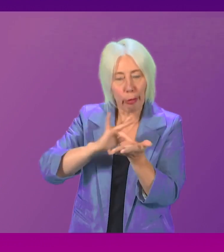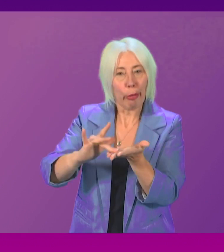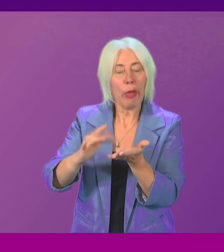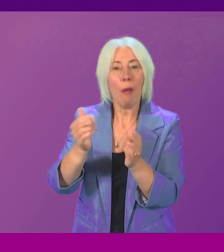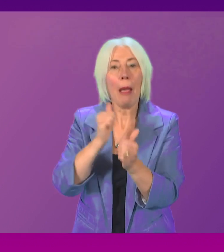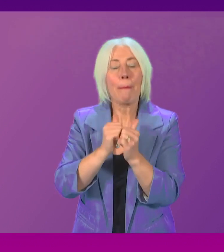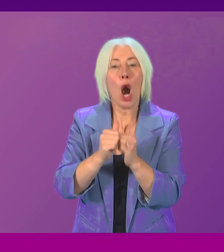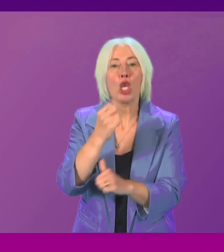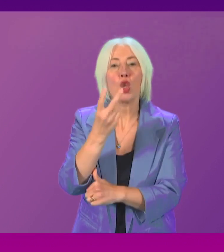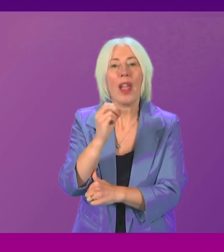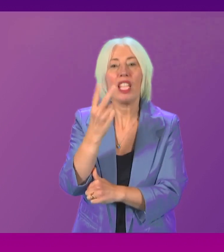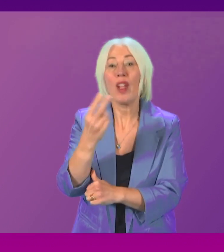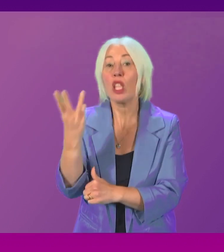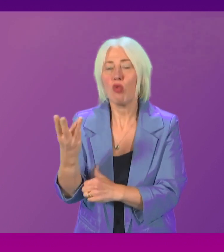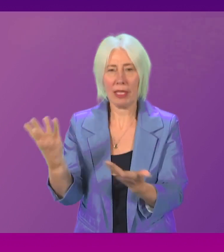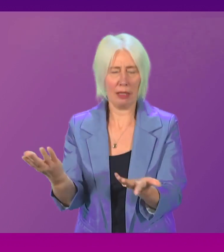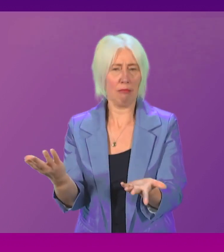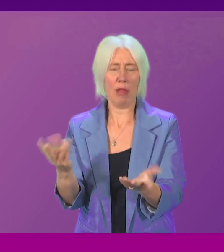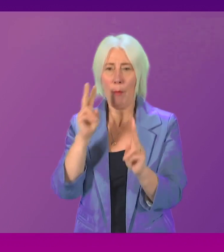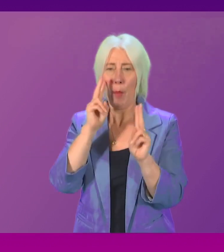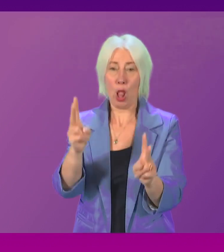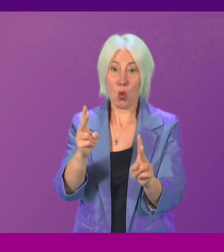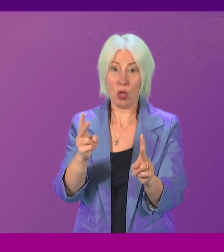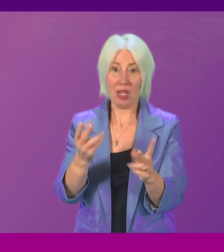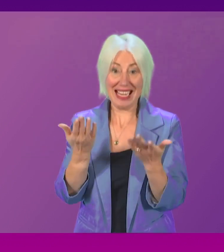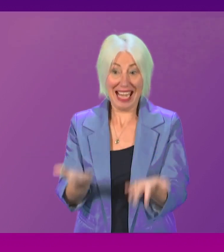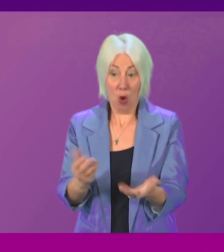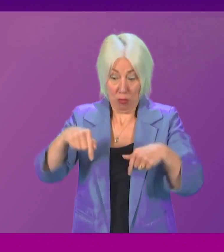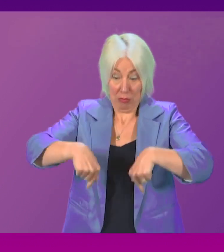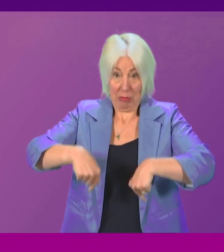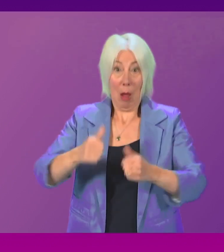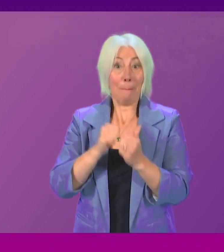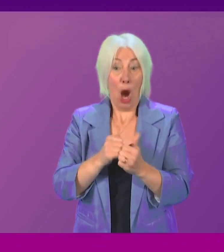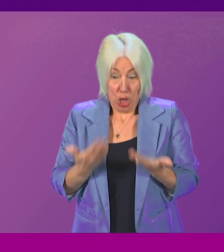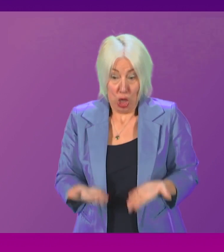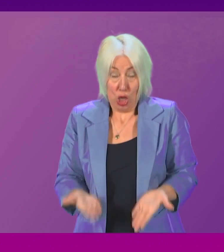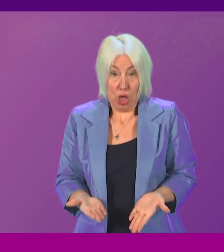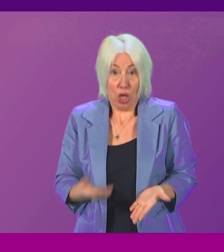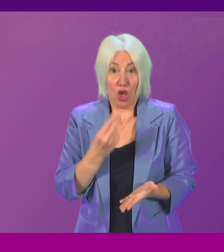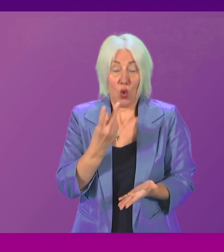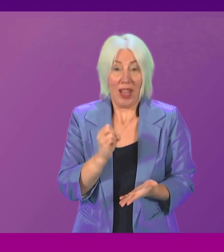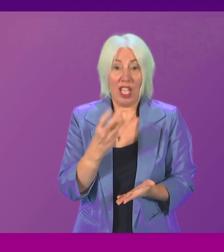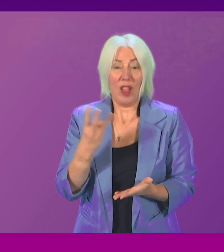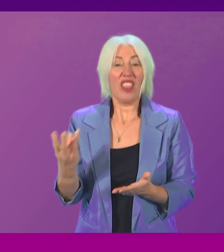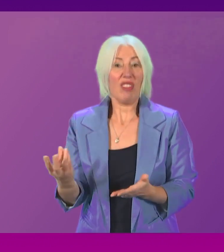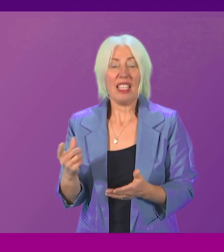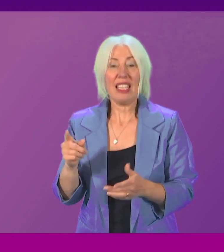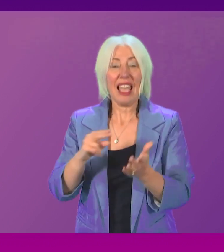We can look at the calendar: it is March, we are here and the Scottish National Party is nowhere.